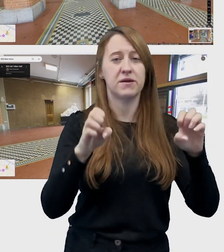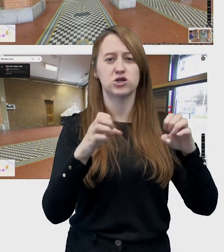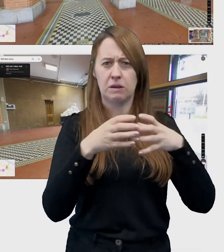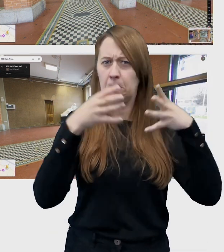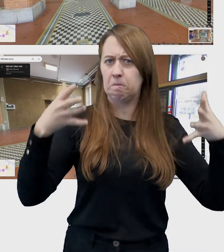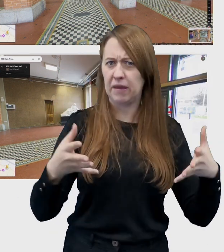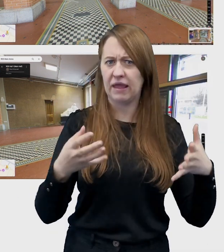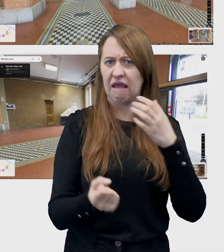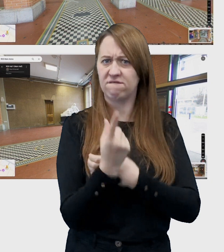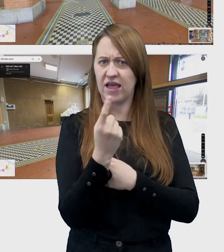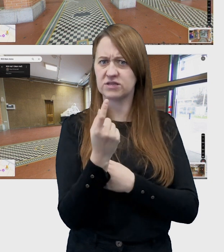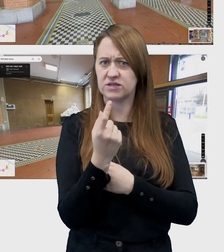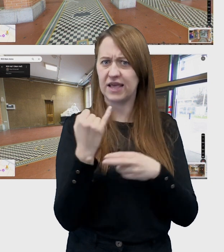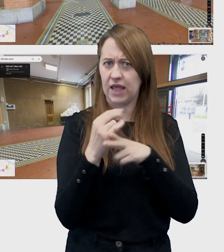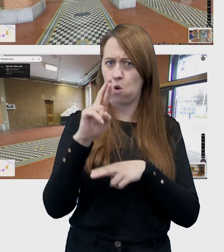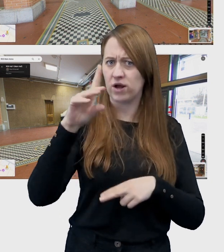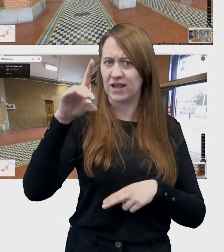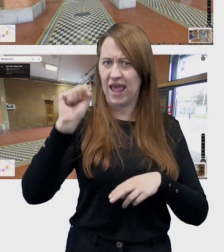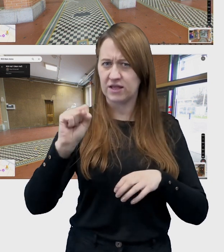walking through this space and the sculptures are just there.